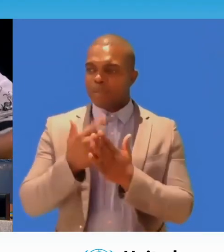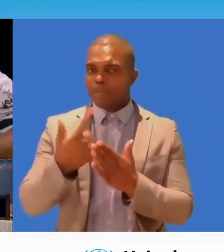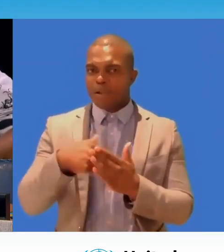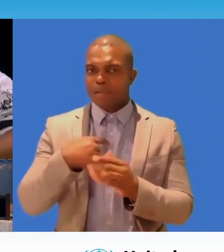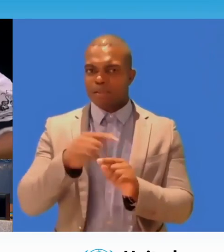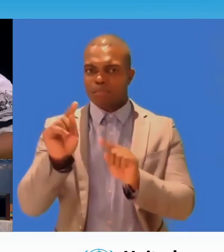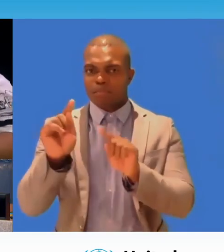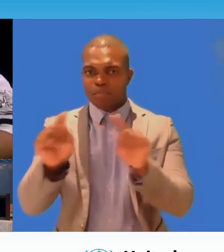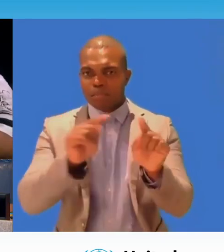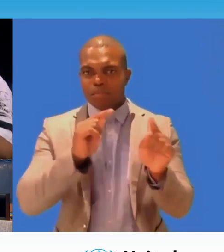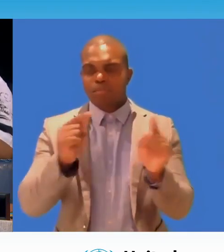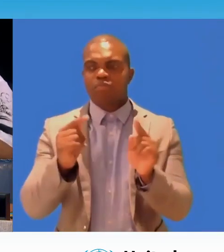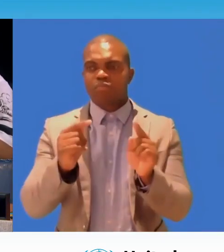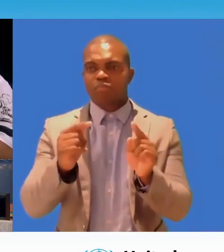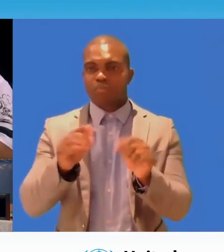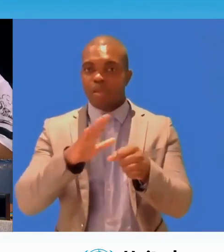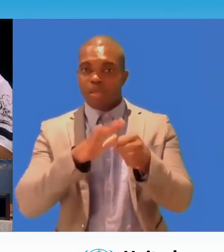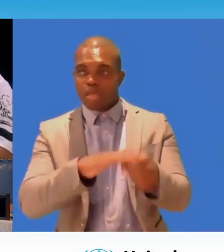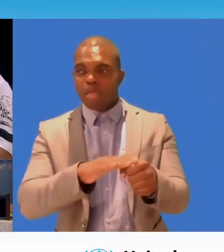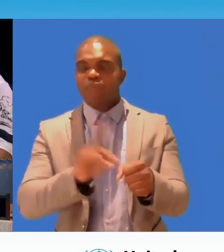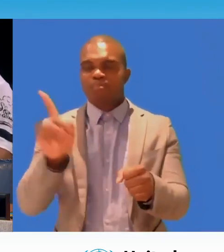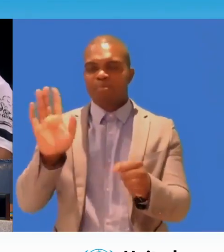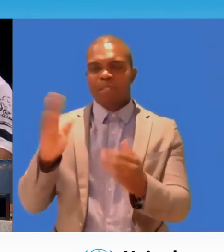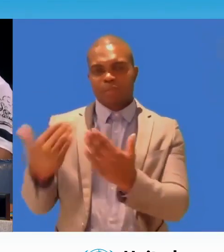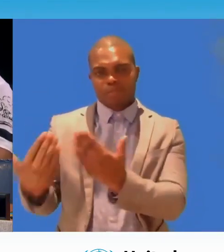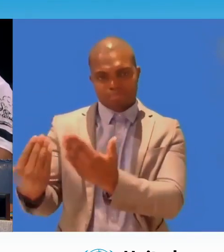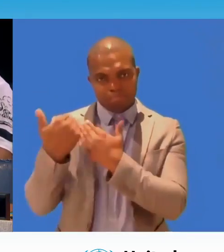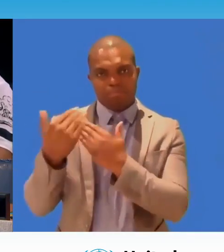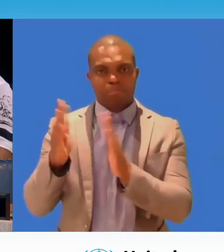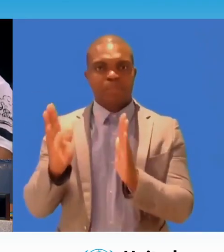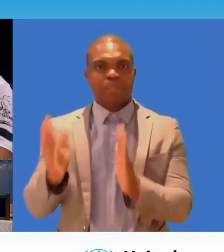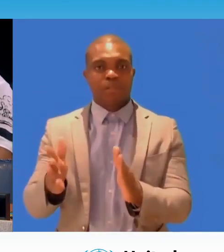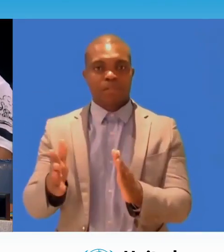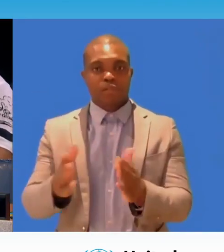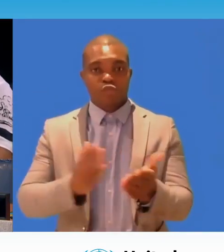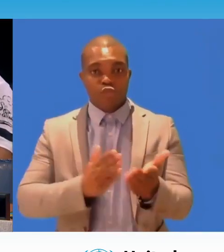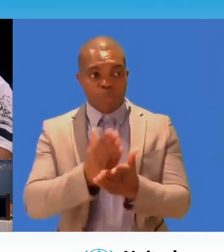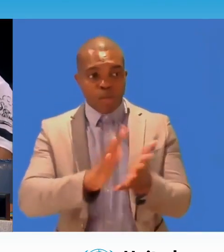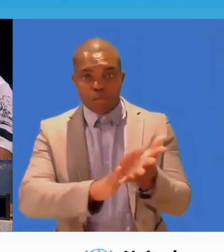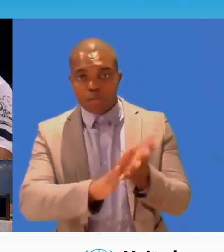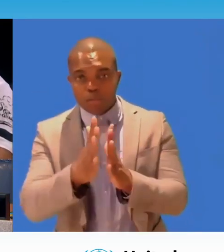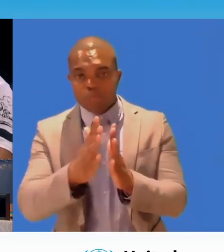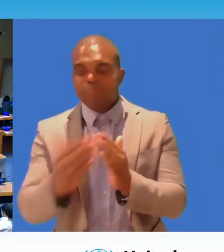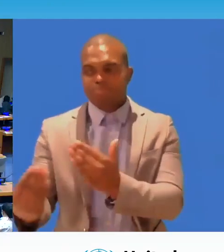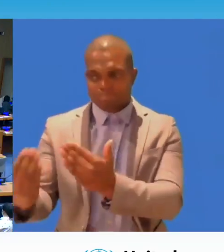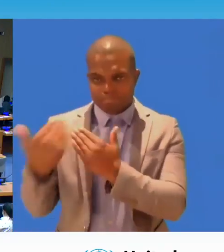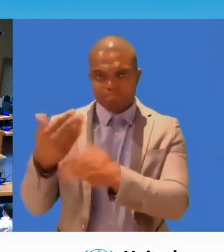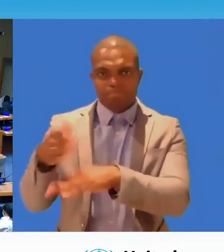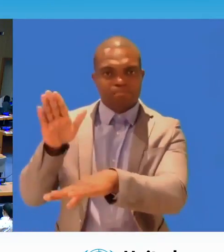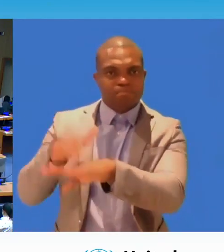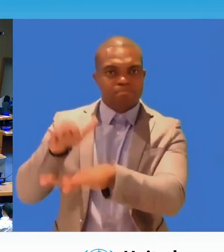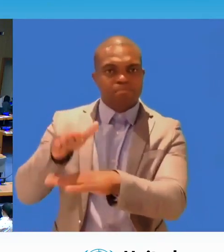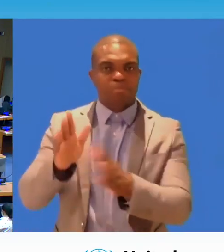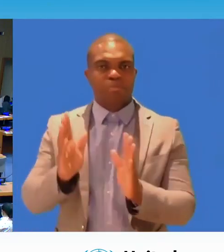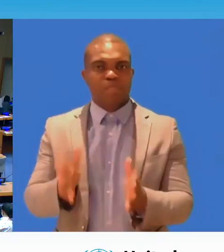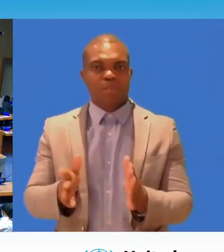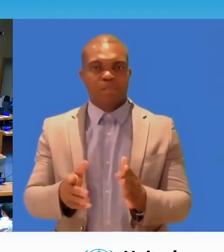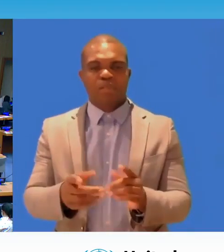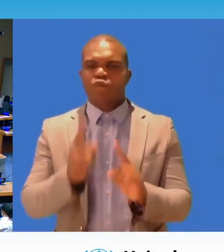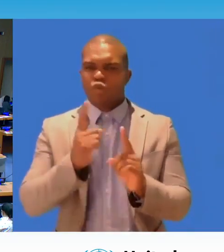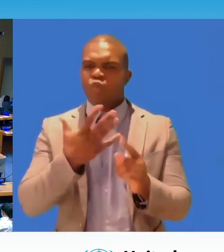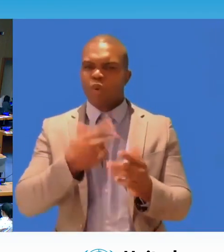and breathe breathing life into convention rights within our courts I thank you